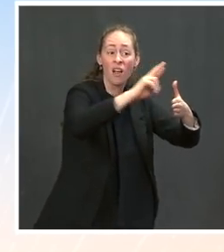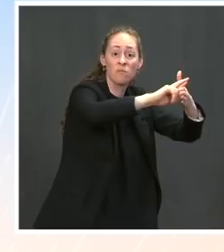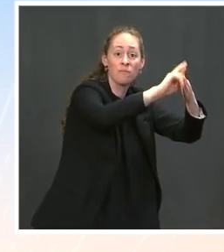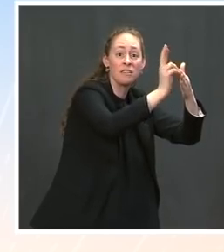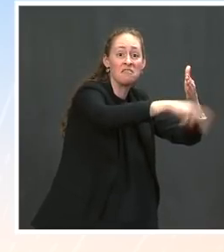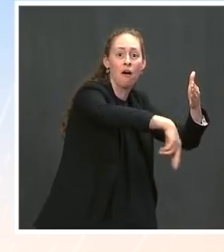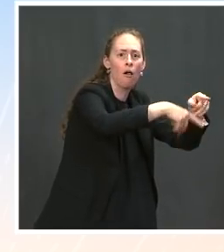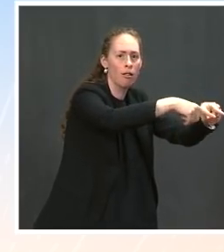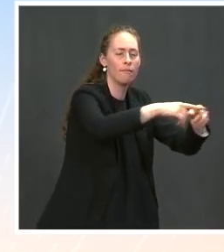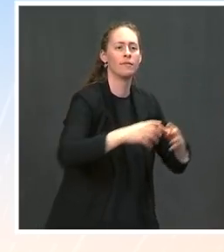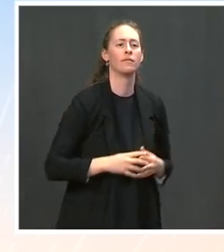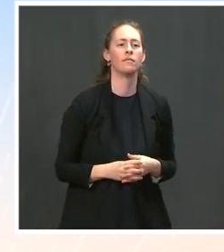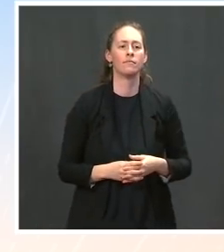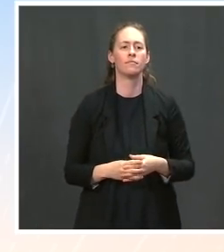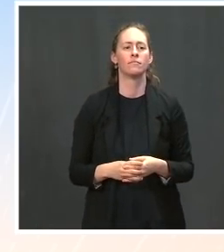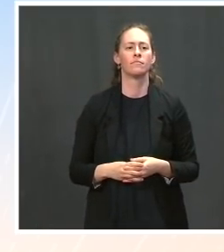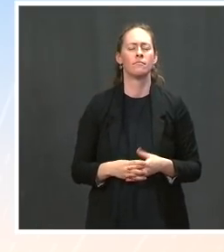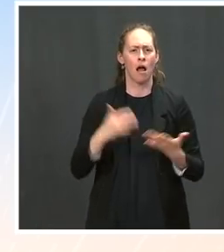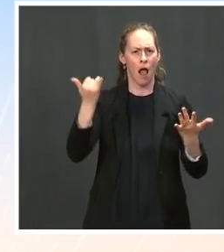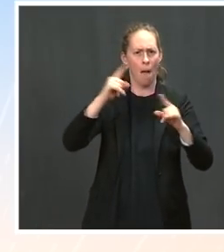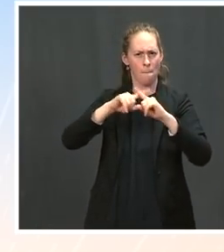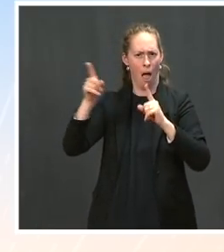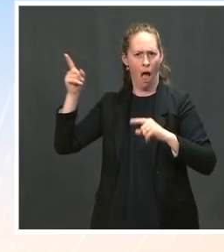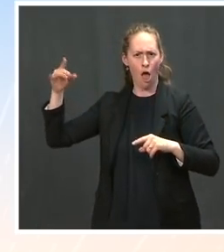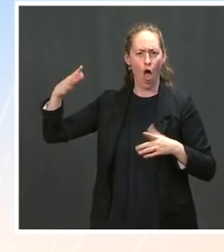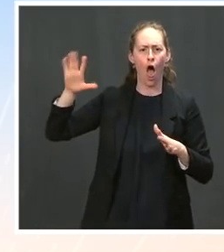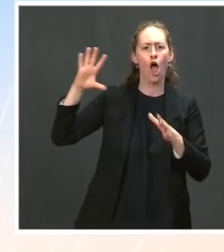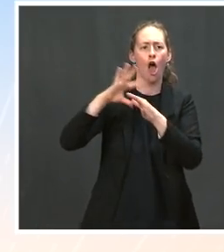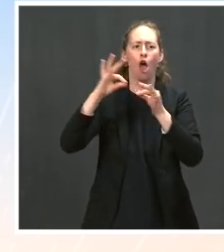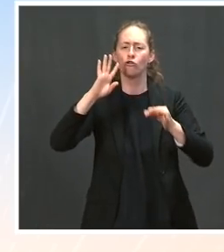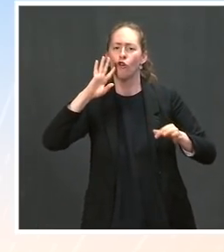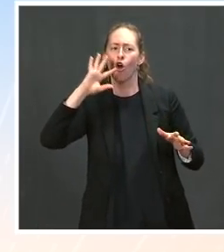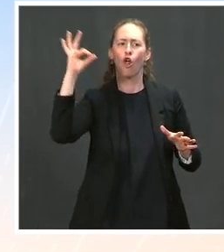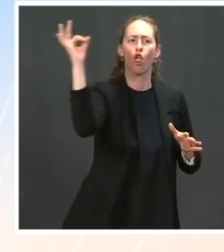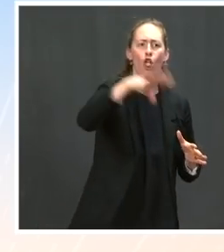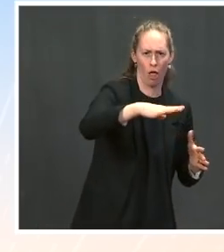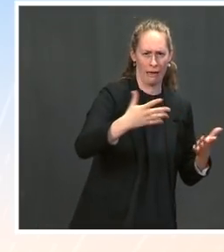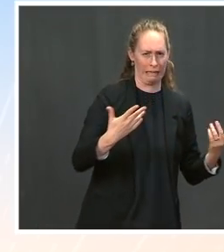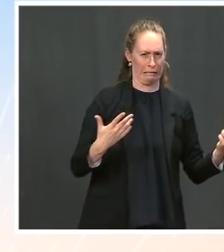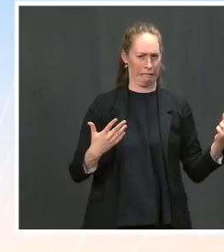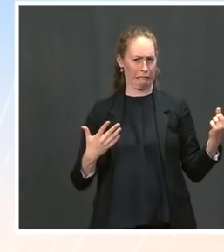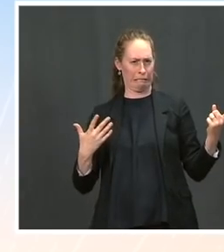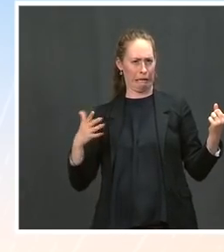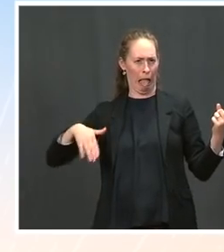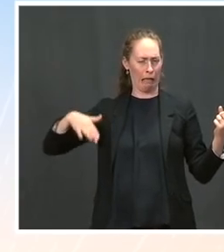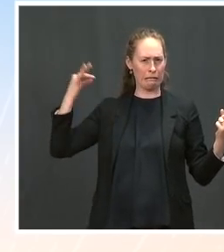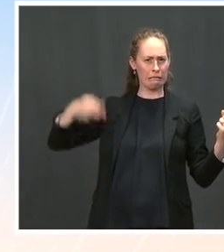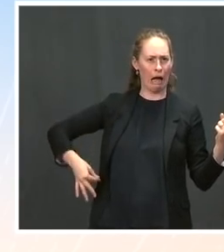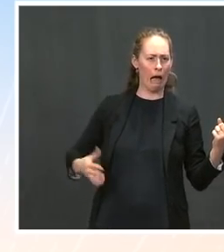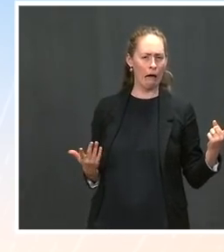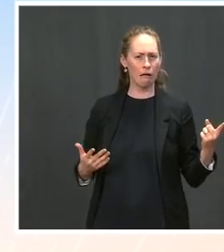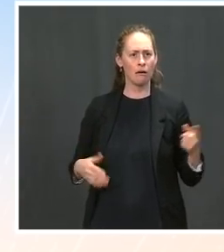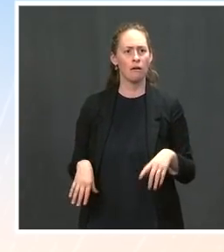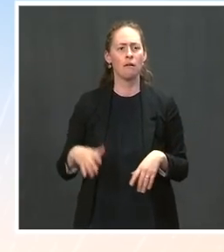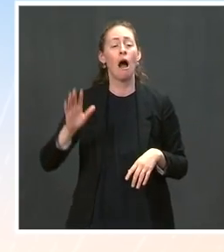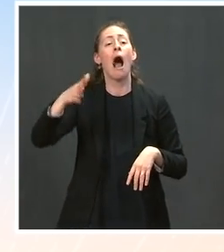on this before the verdict has come down? Ms. Psaki: Well, I think he was asked a question if I -- if I -- if I followed it closely. The Press: That was my question. It was --